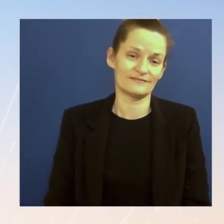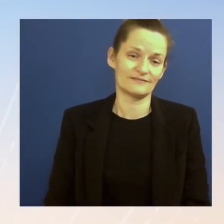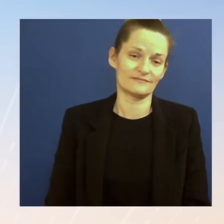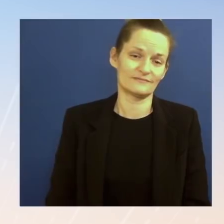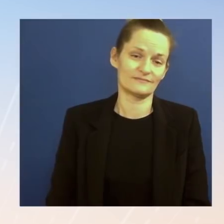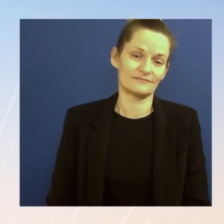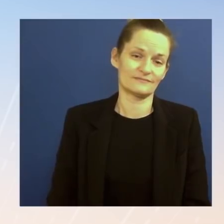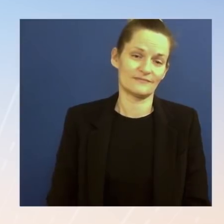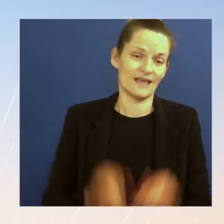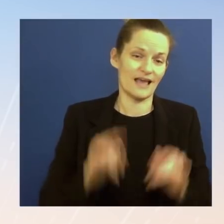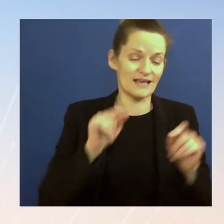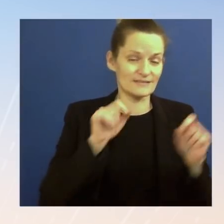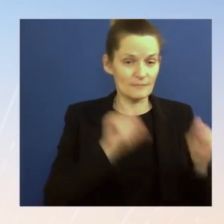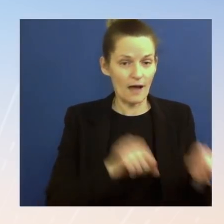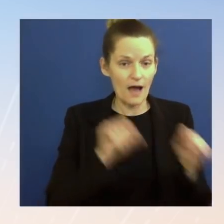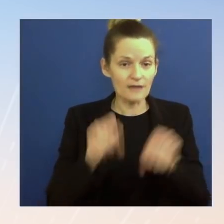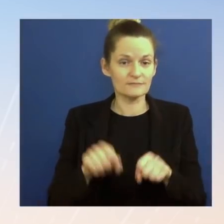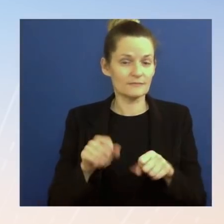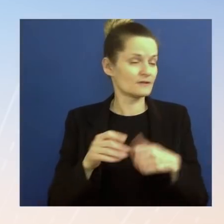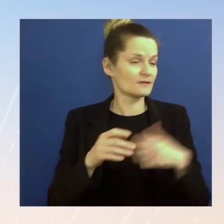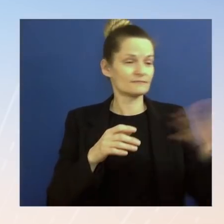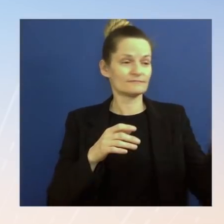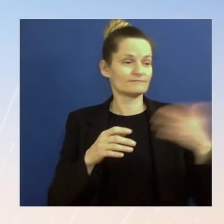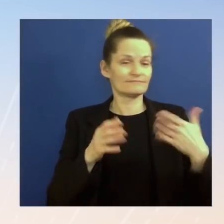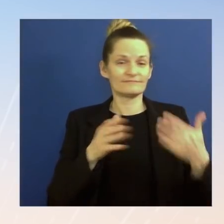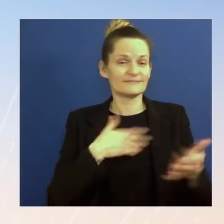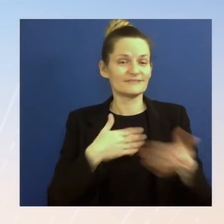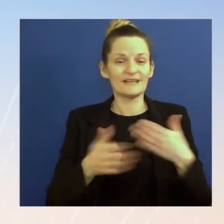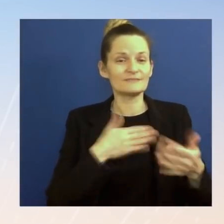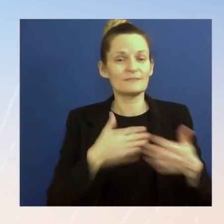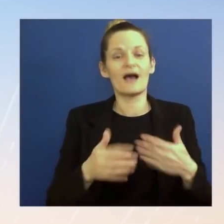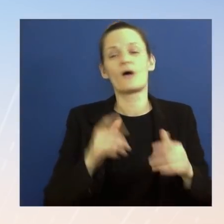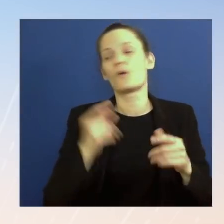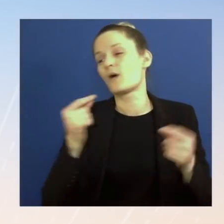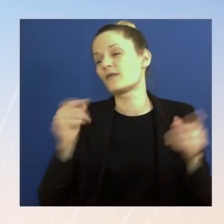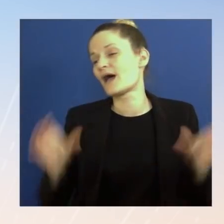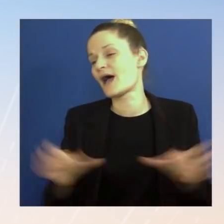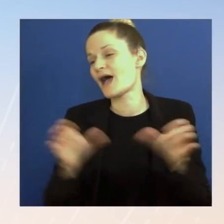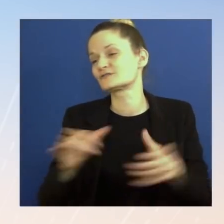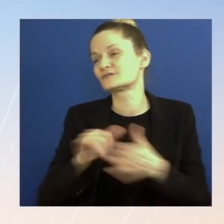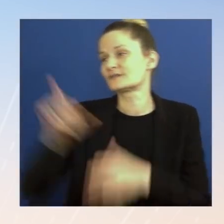that perhaps some other set of steps by the President and our allies might have deterred the invasion?